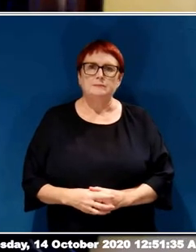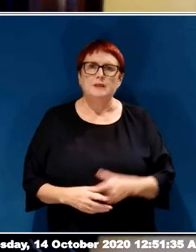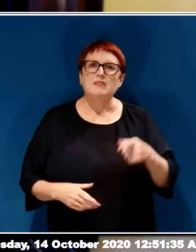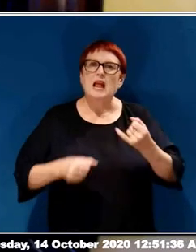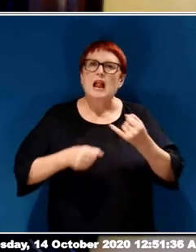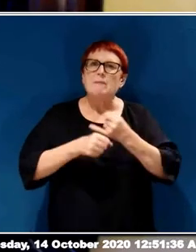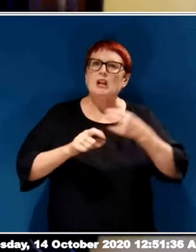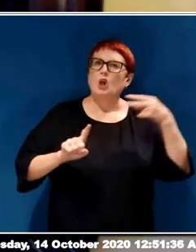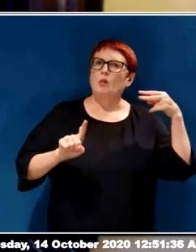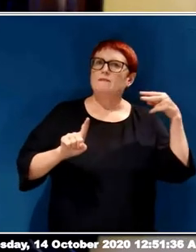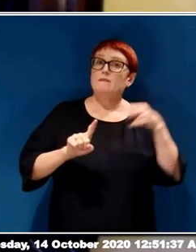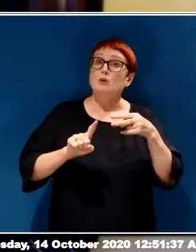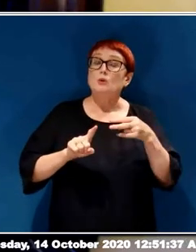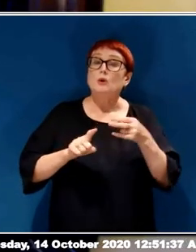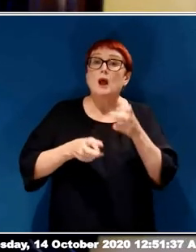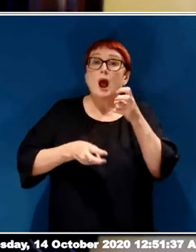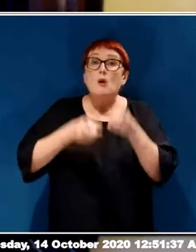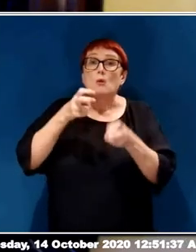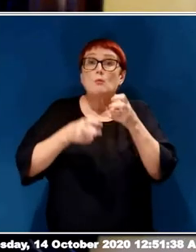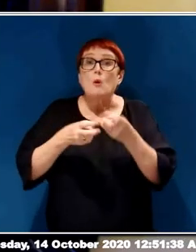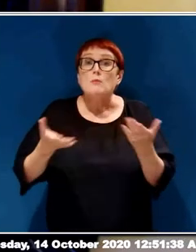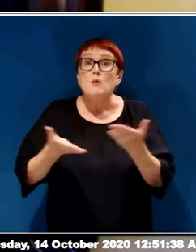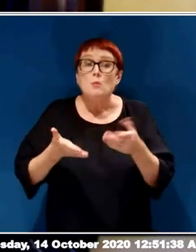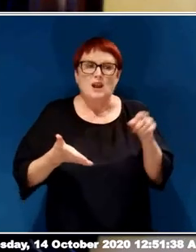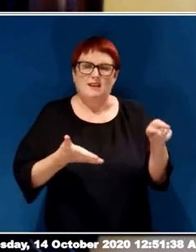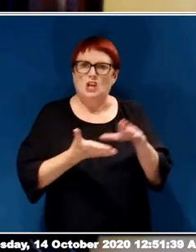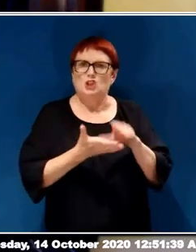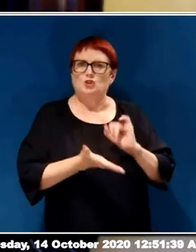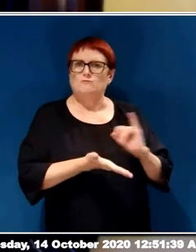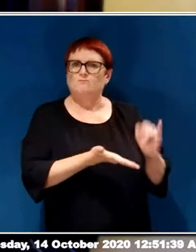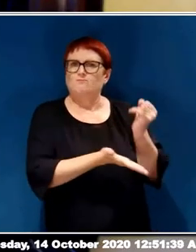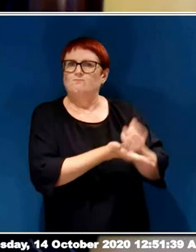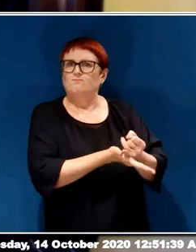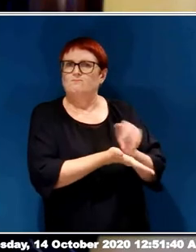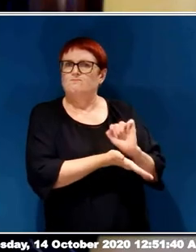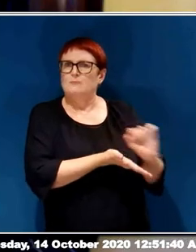Thank you. I'm sorry for interrupting you. I will take you back to what the question was.